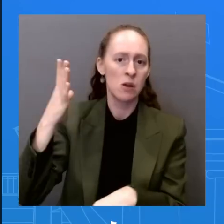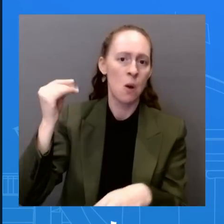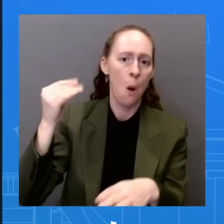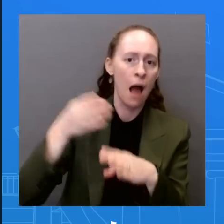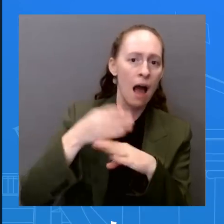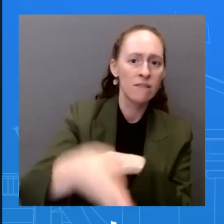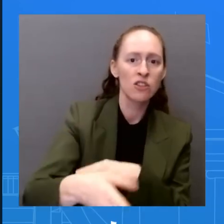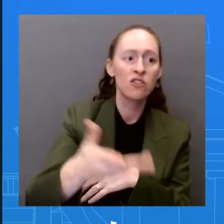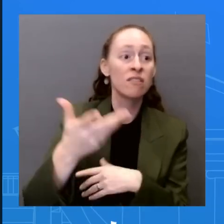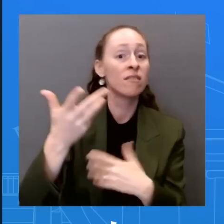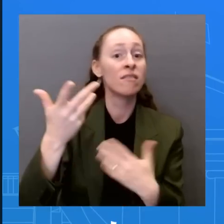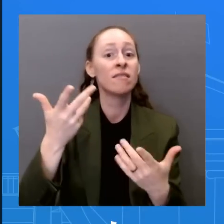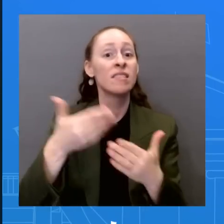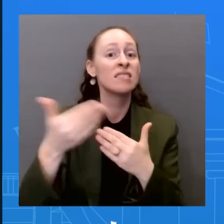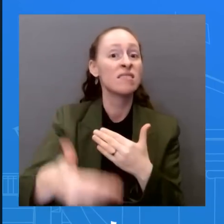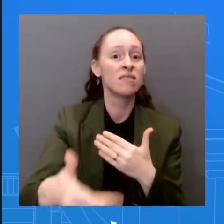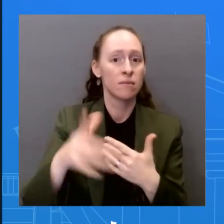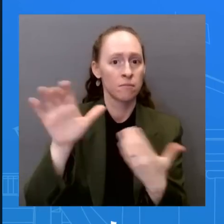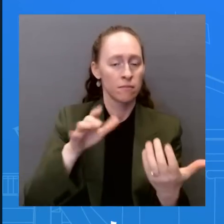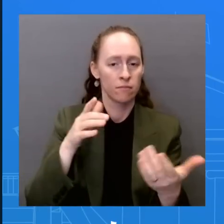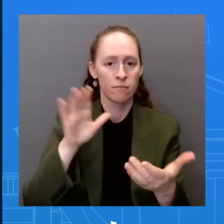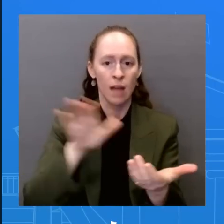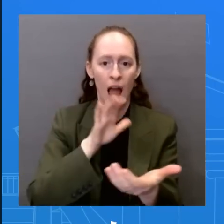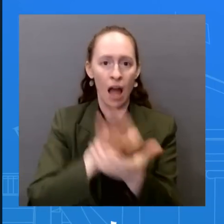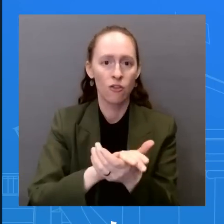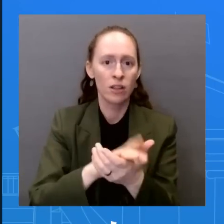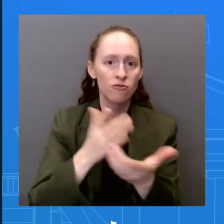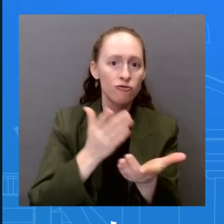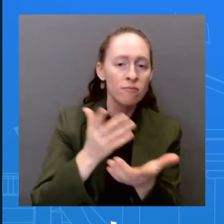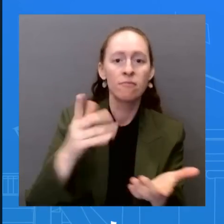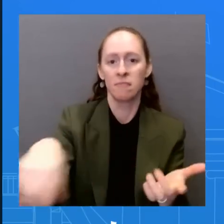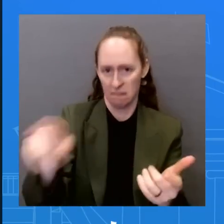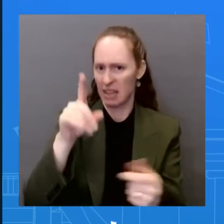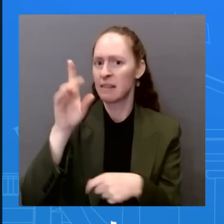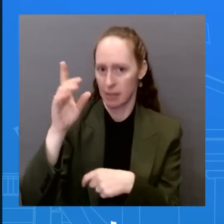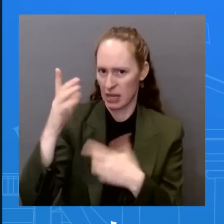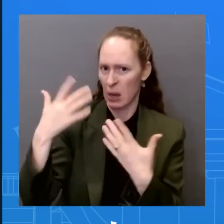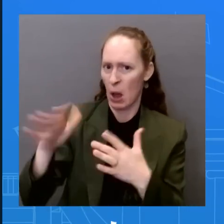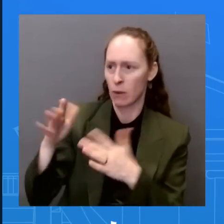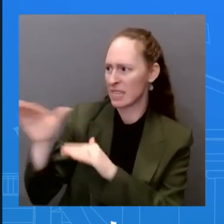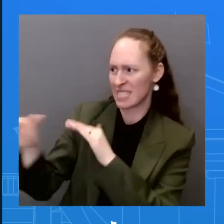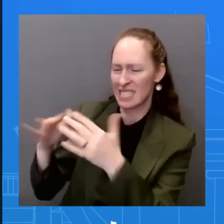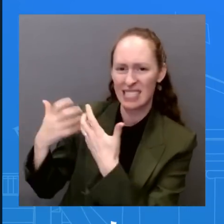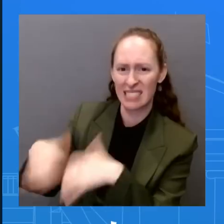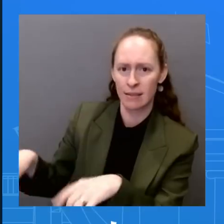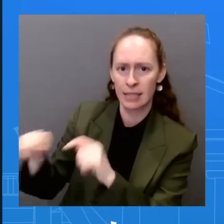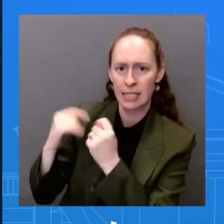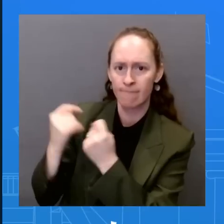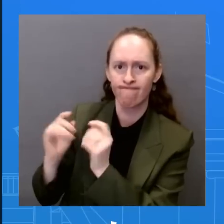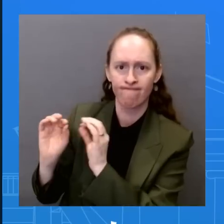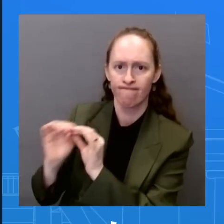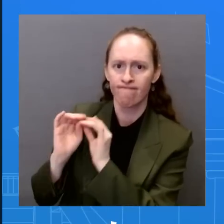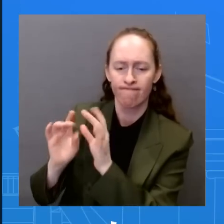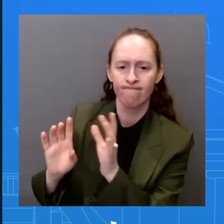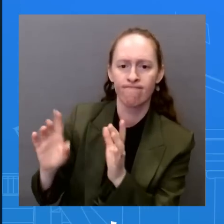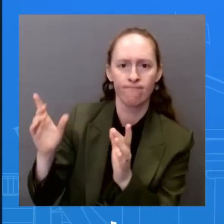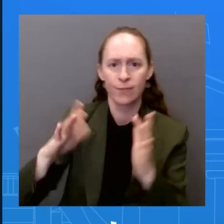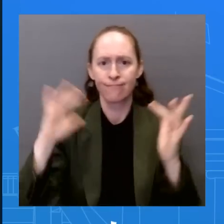or his team is going to continue to be closely connected and have continued conversations with staff